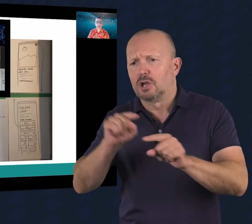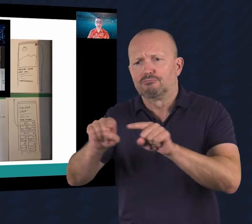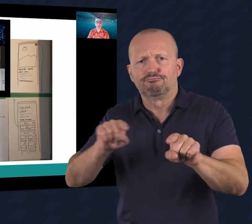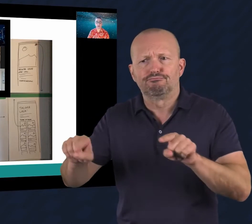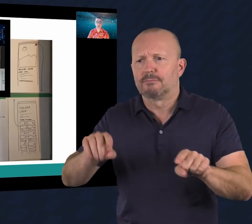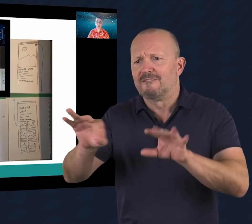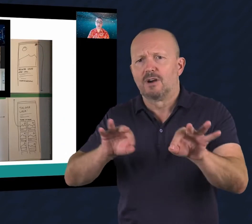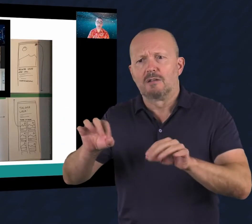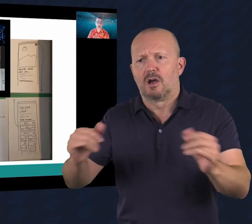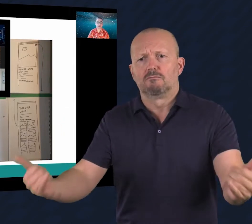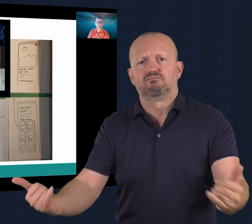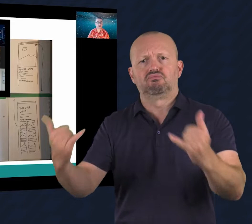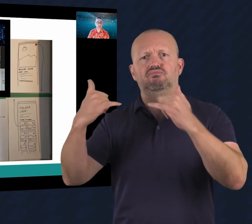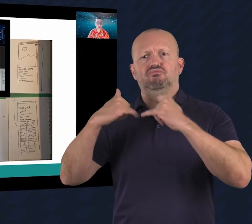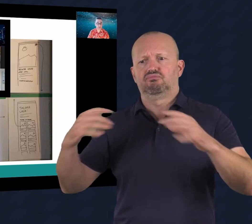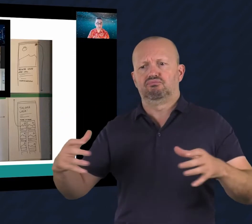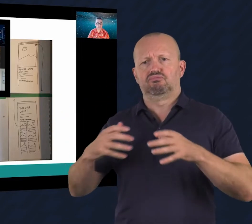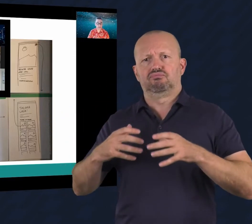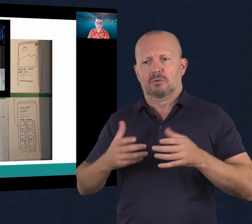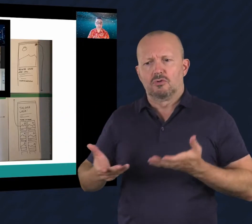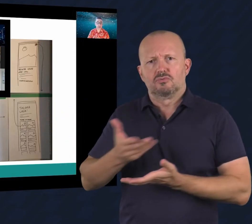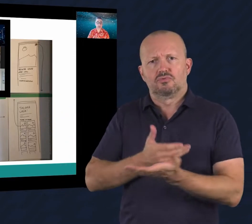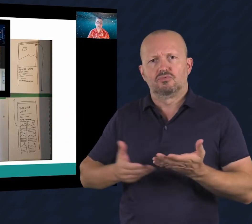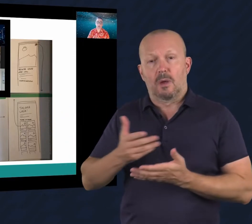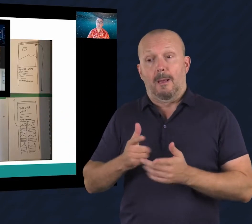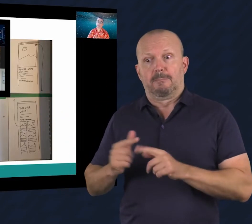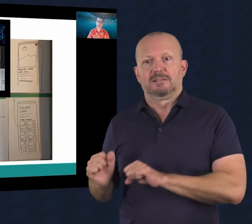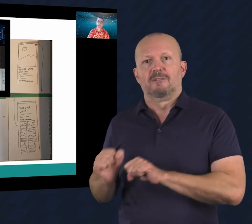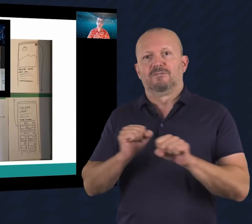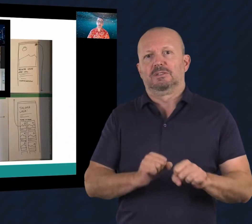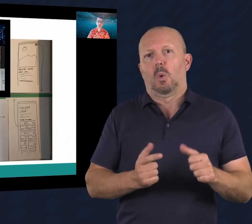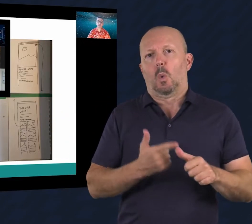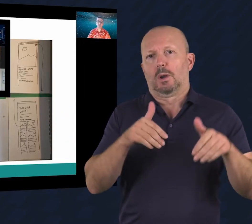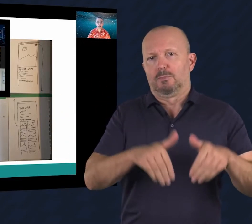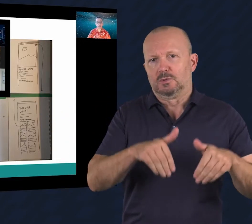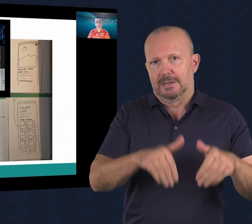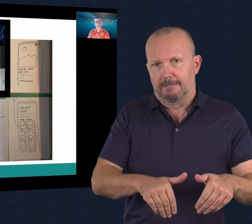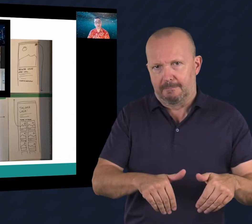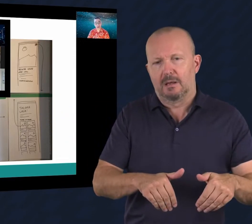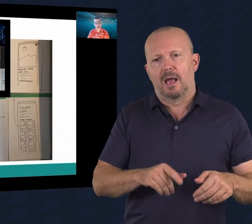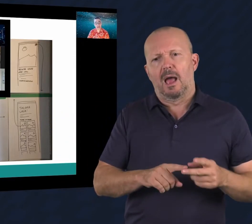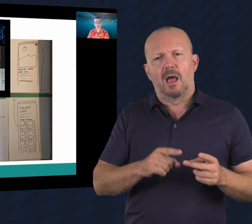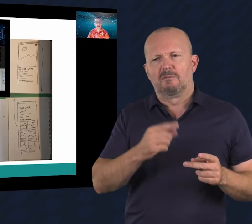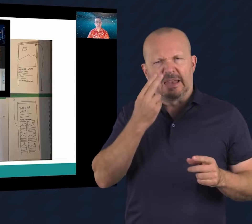It was going to include a special hosted visit to Auckland Museum. It was going to be facilitated by Tuaratini Ra'a from Pacifica Arts,